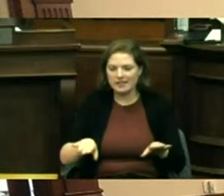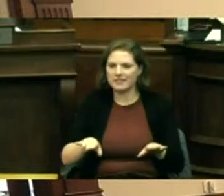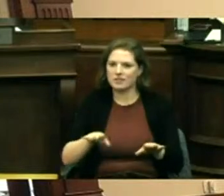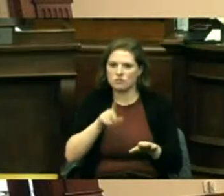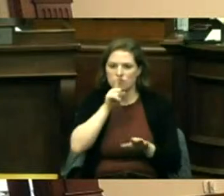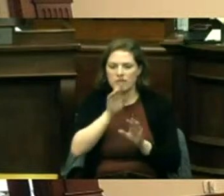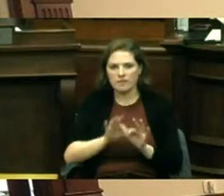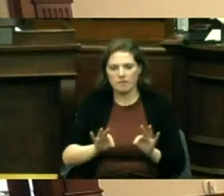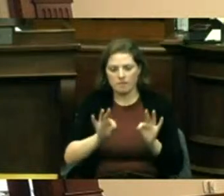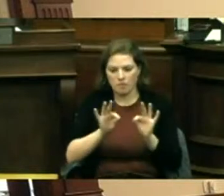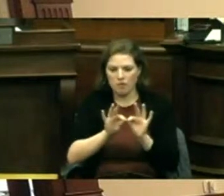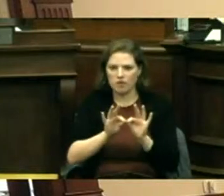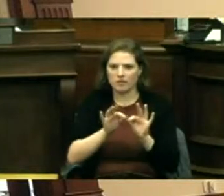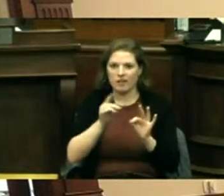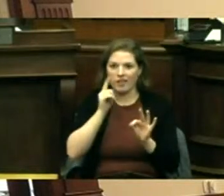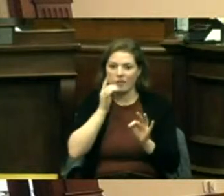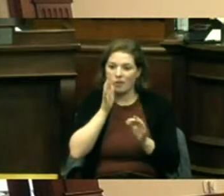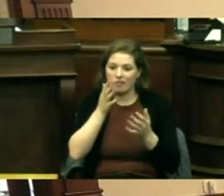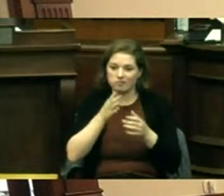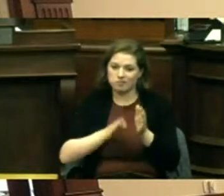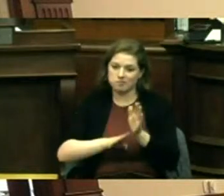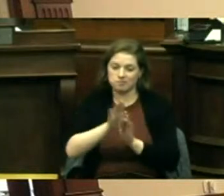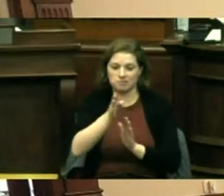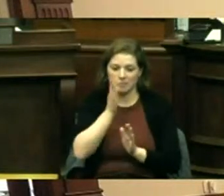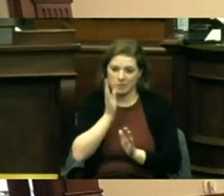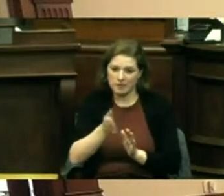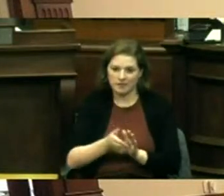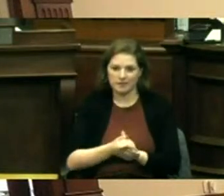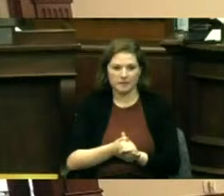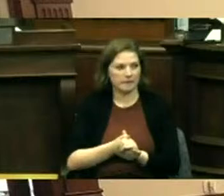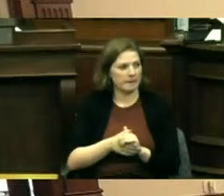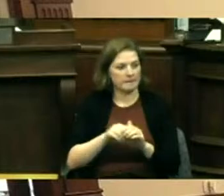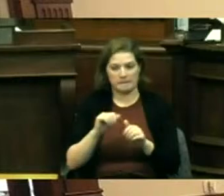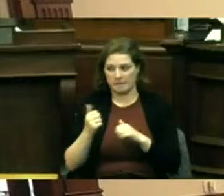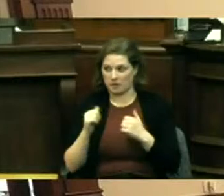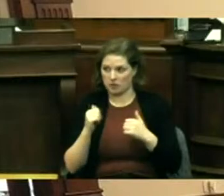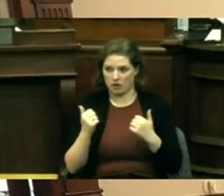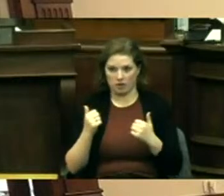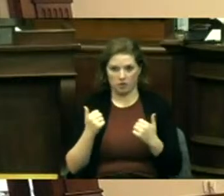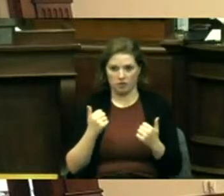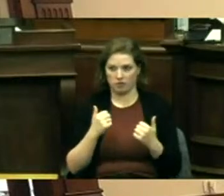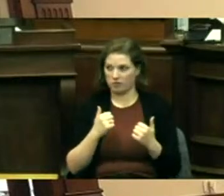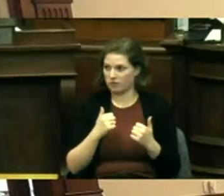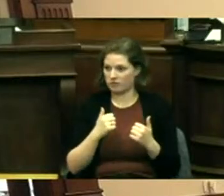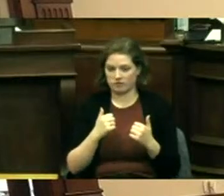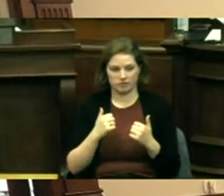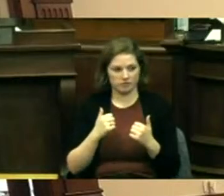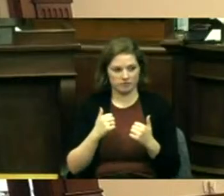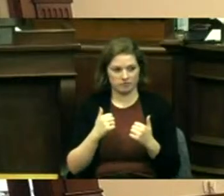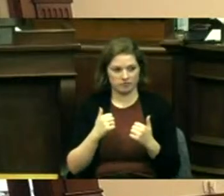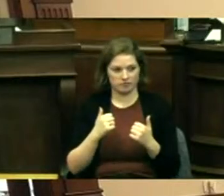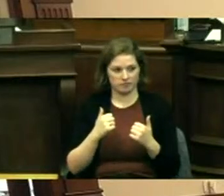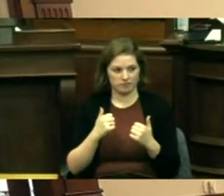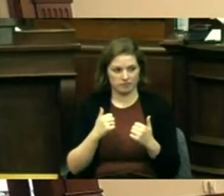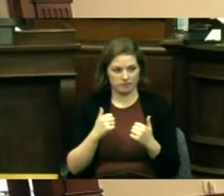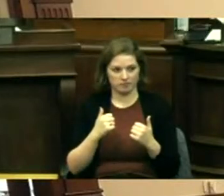the manpower on our kids. This is very important, and I think